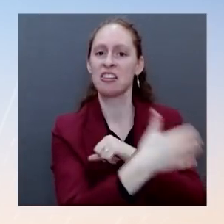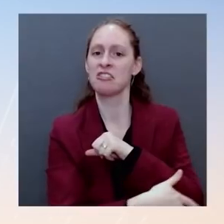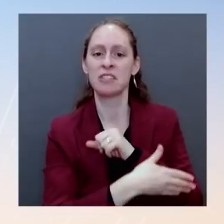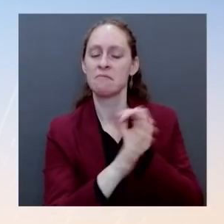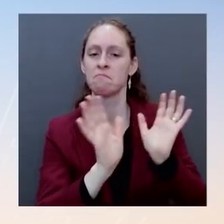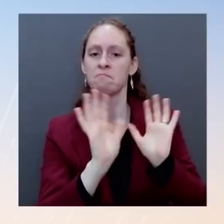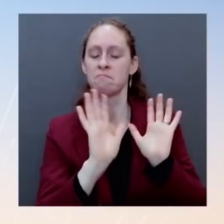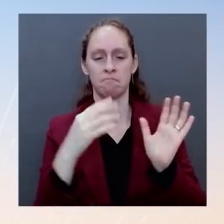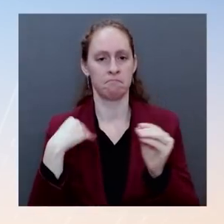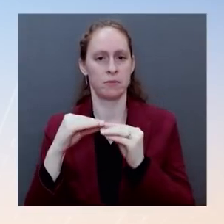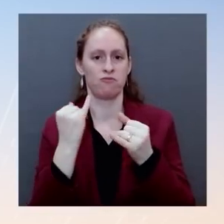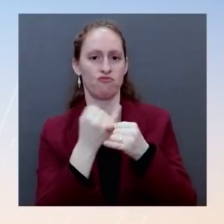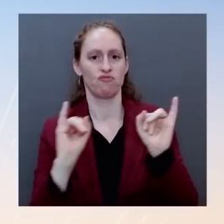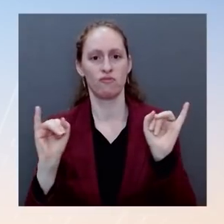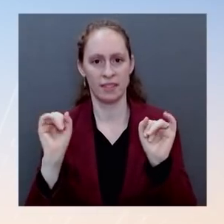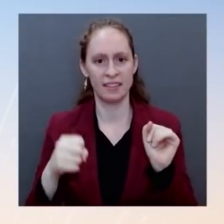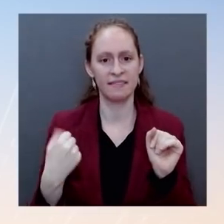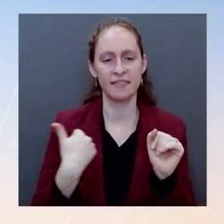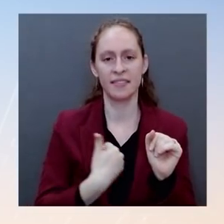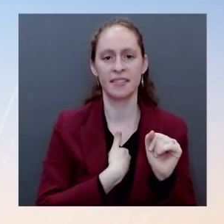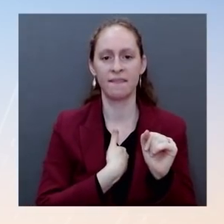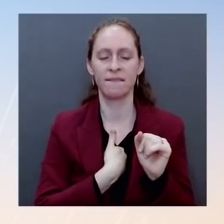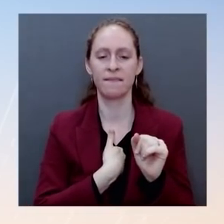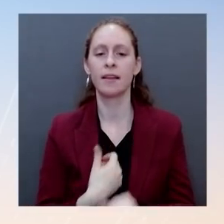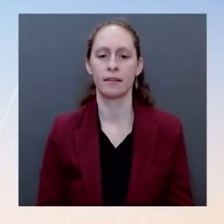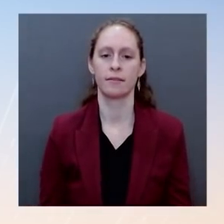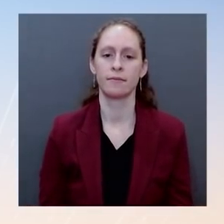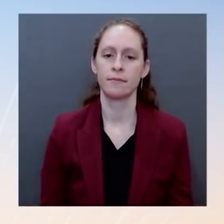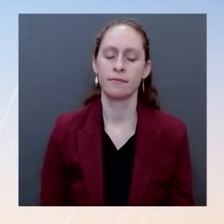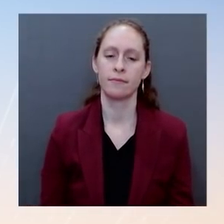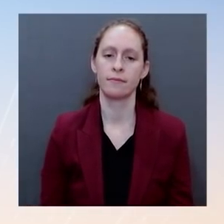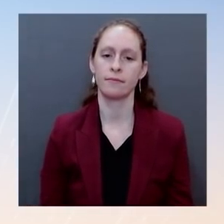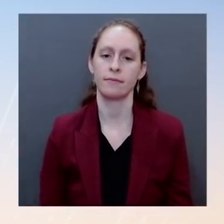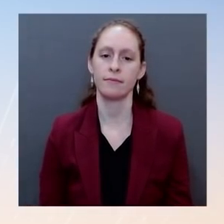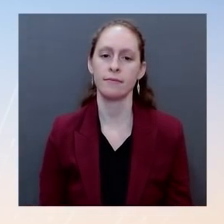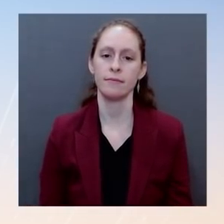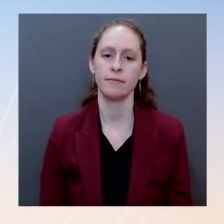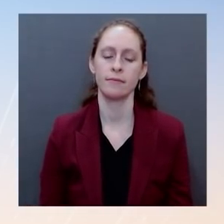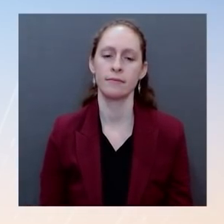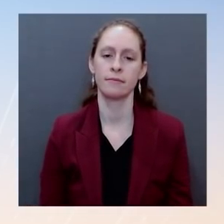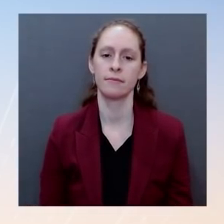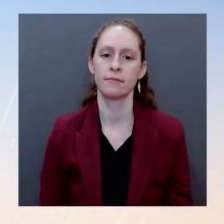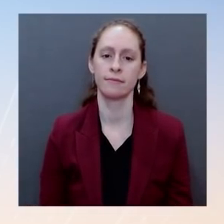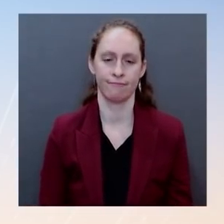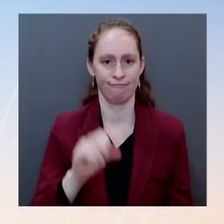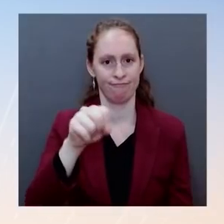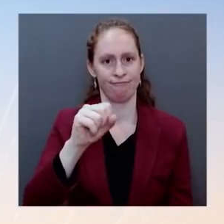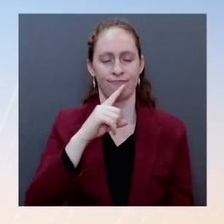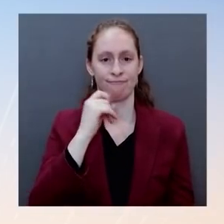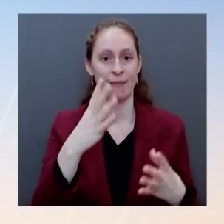that impact price increases that people have seen -- the American public has seen across the country. The Press: And then, do you have an update